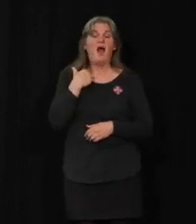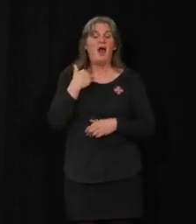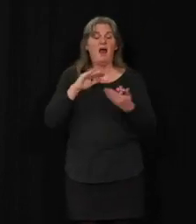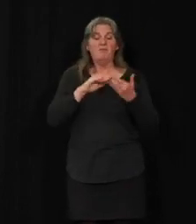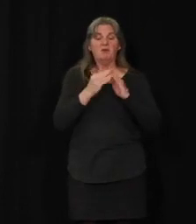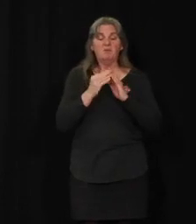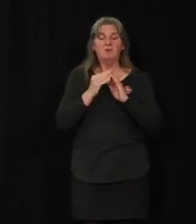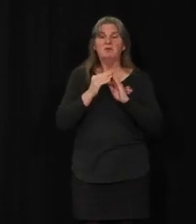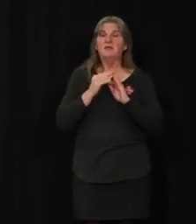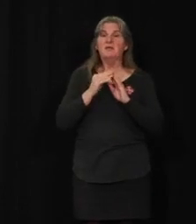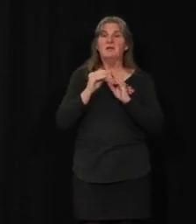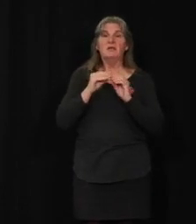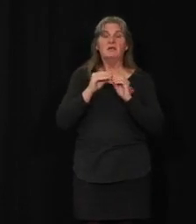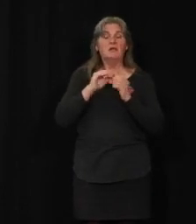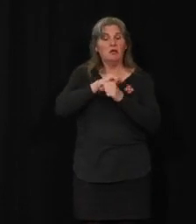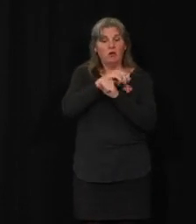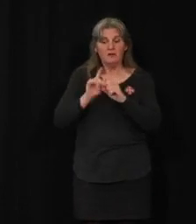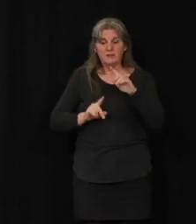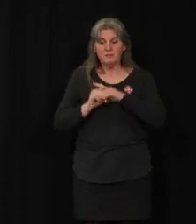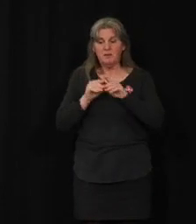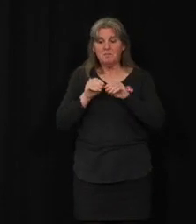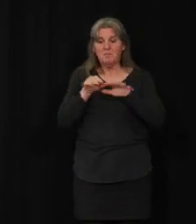We are in a unique situation because the actions of BC and